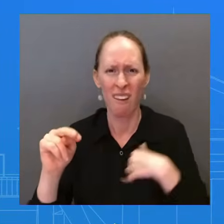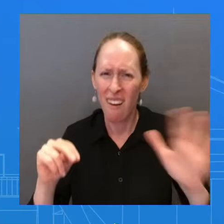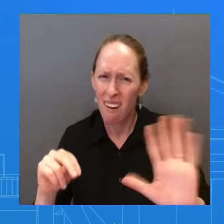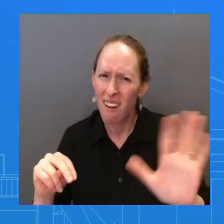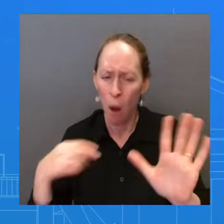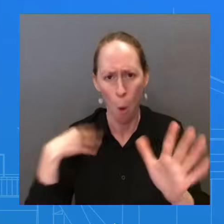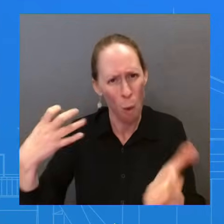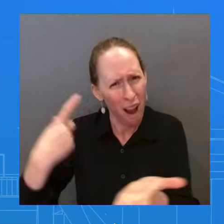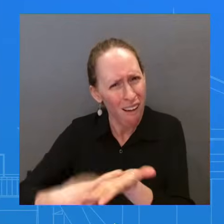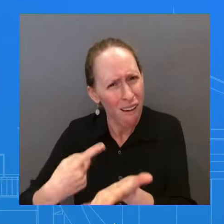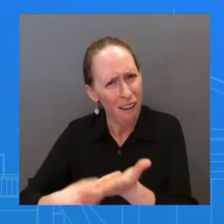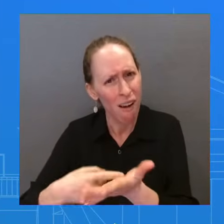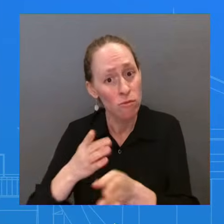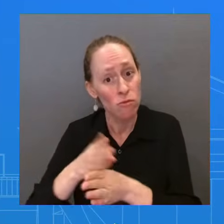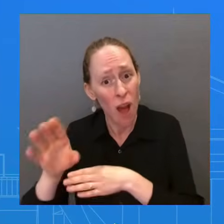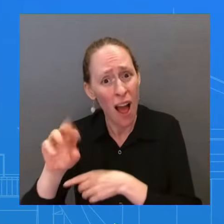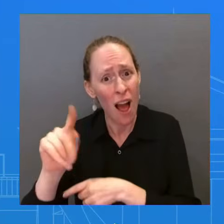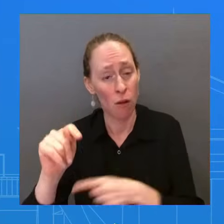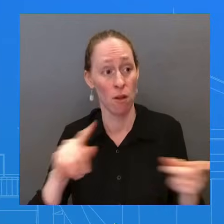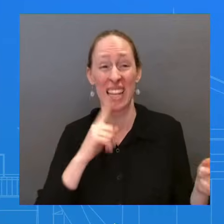They've shown no inclination to move in that direction.